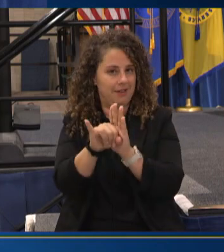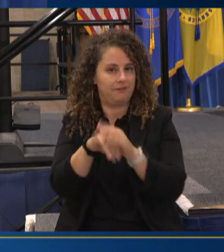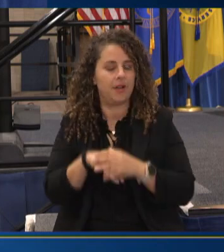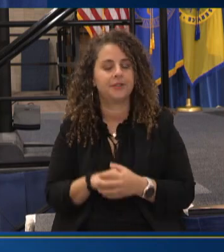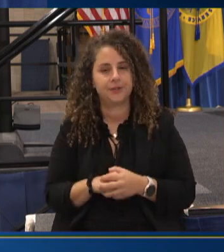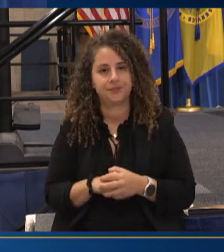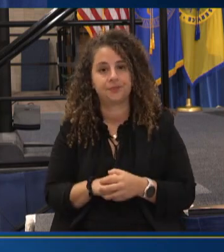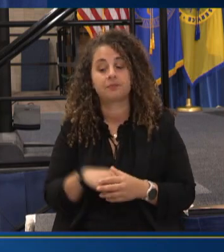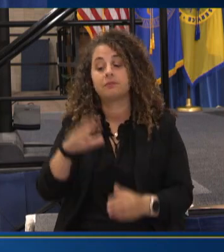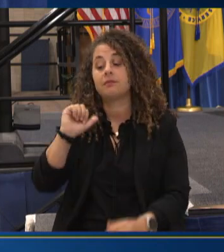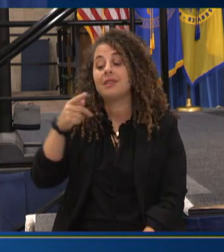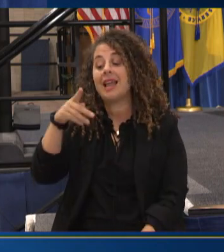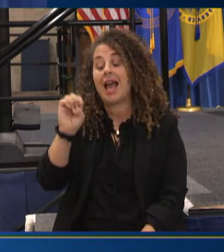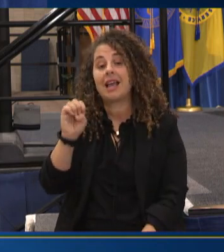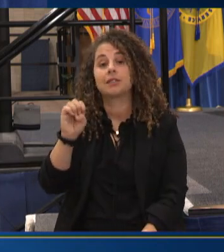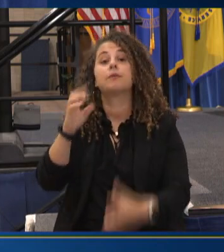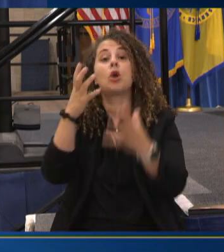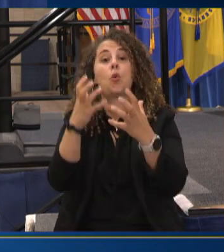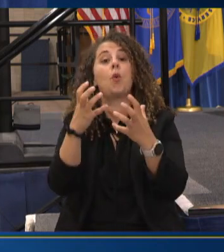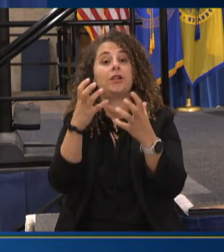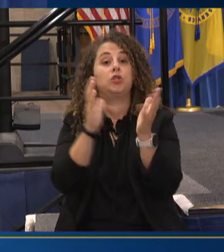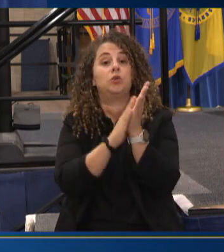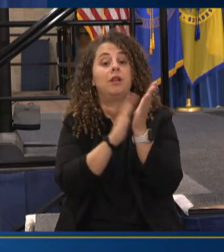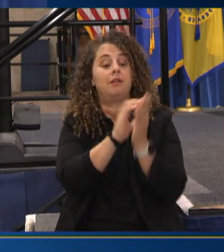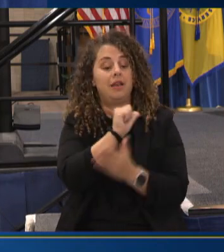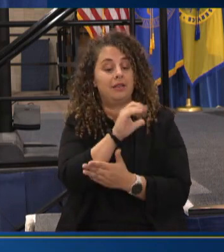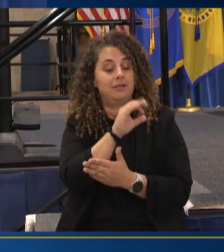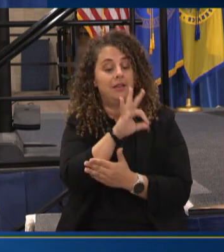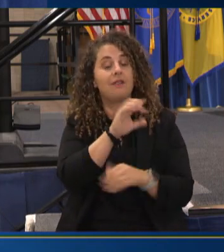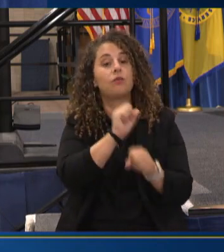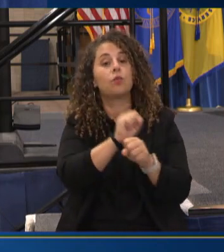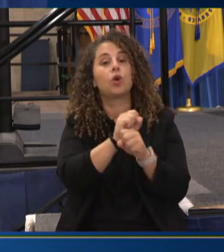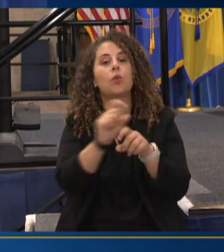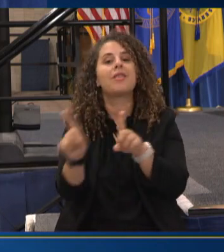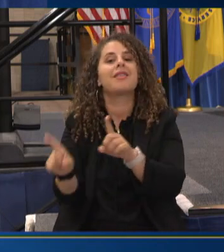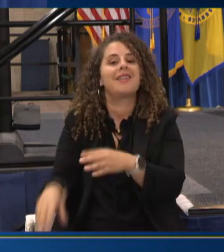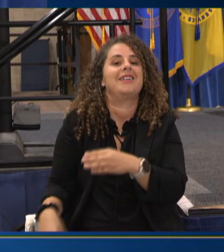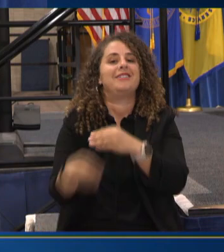ASPI is seeking to complement ACF's work with additional conversations among human